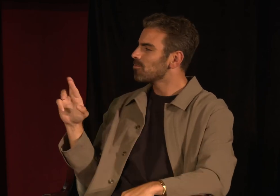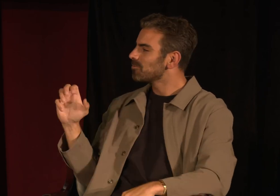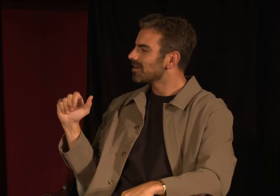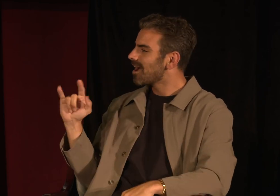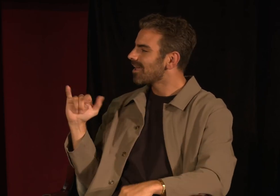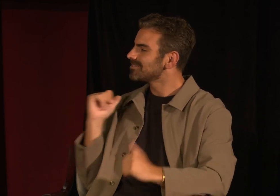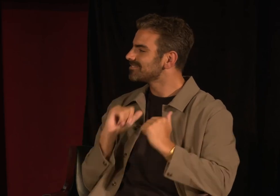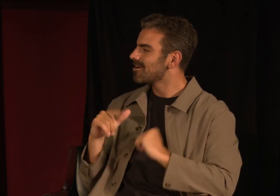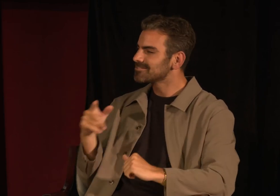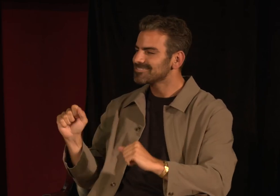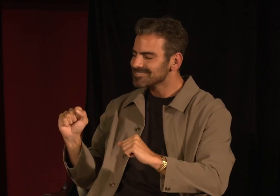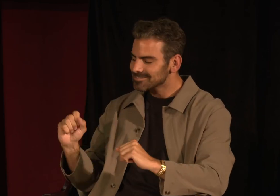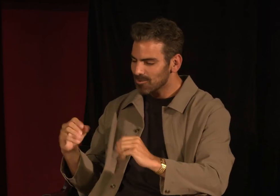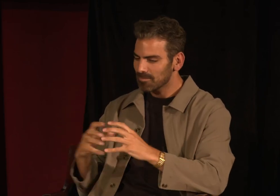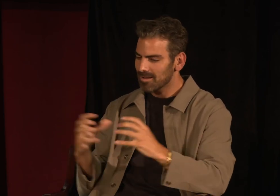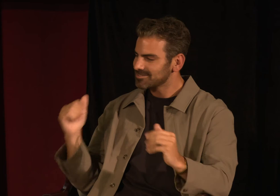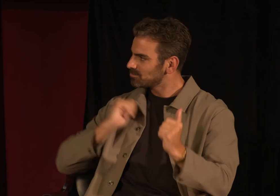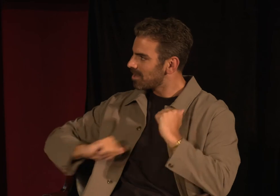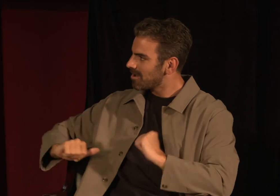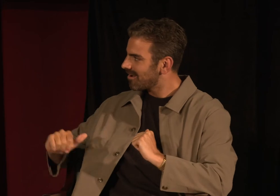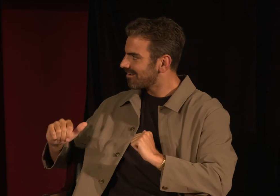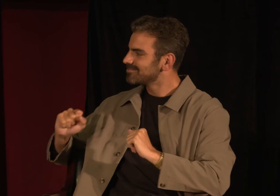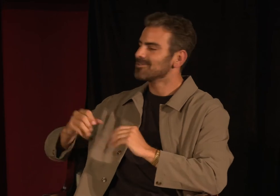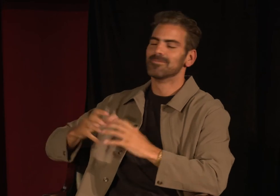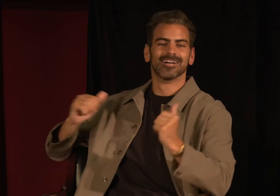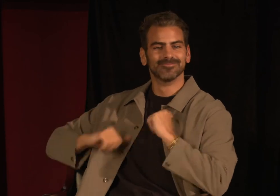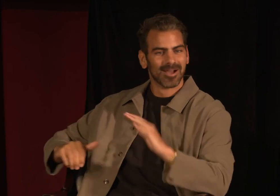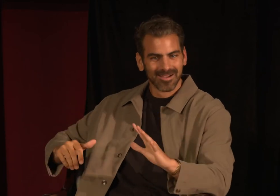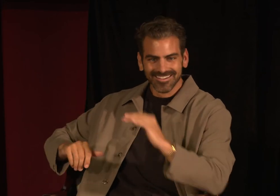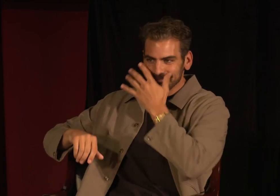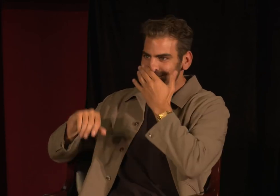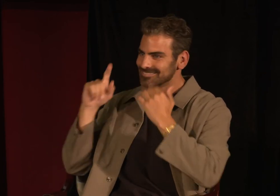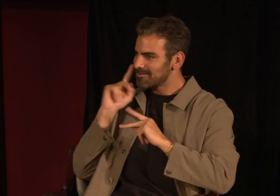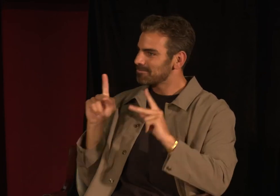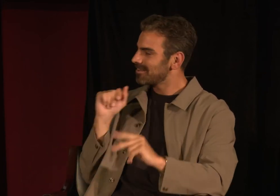It was the perfect place for a reality show. It just made so much sense and there was so much drama.